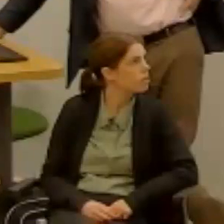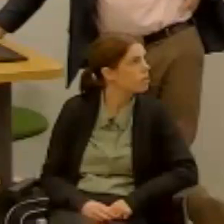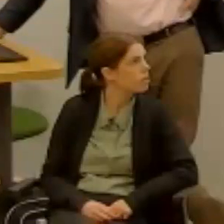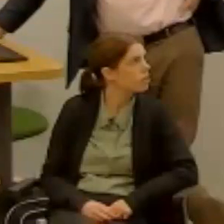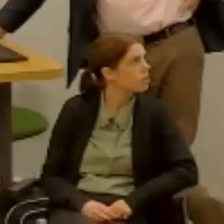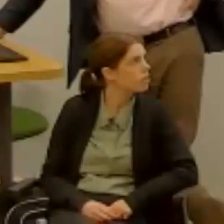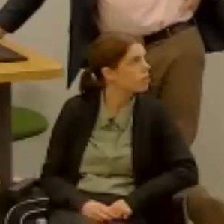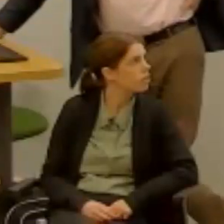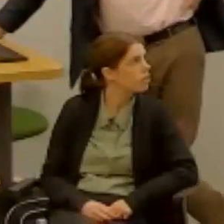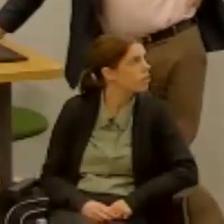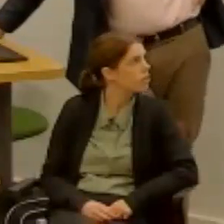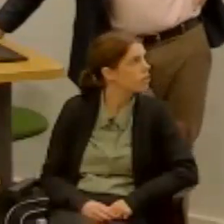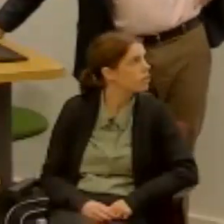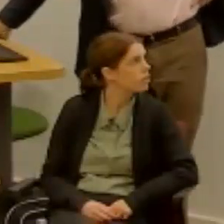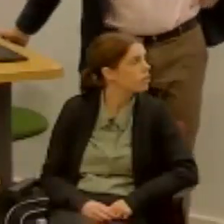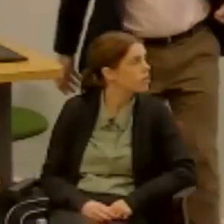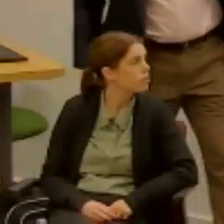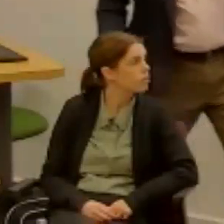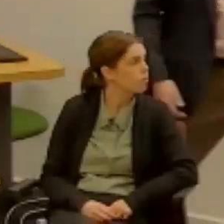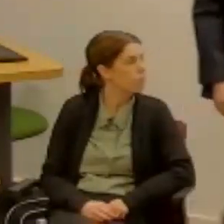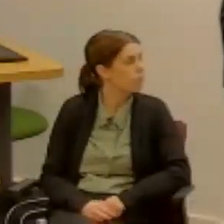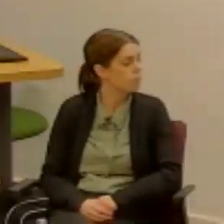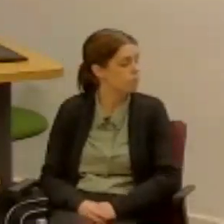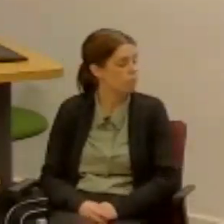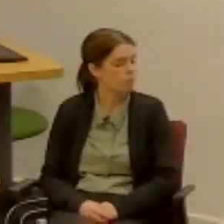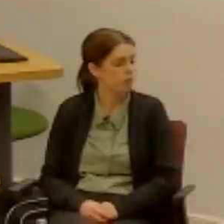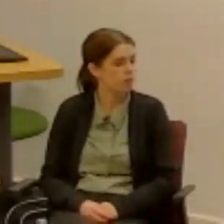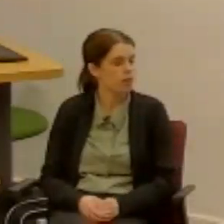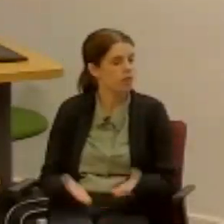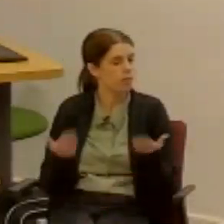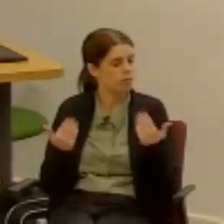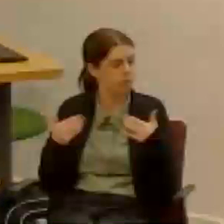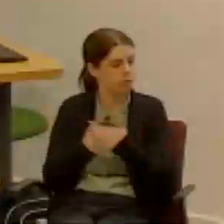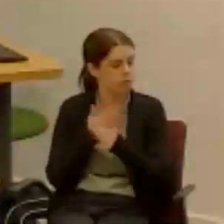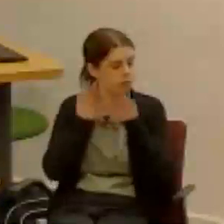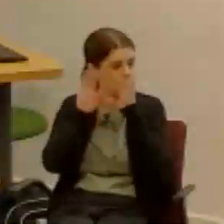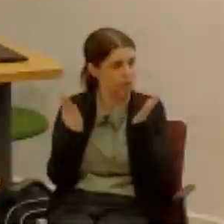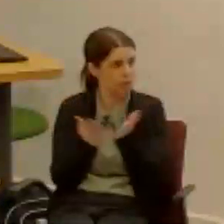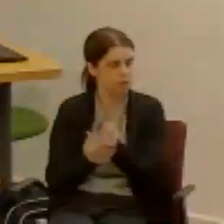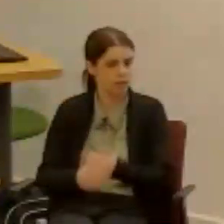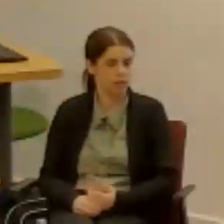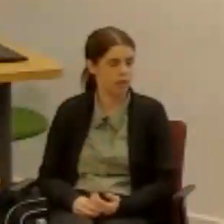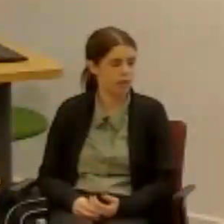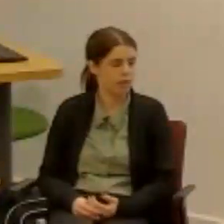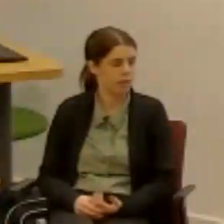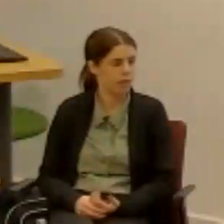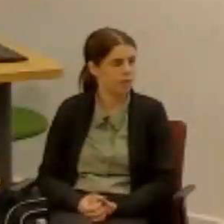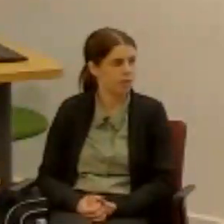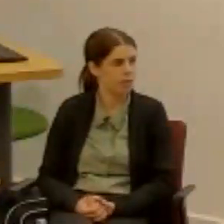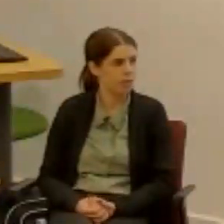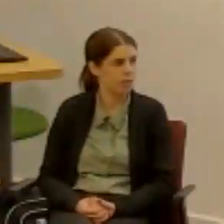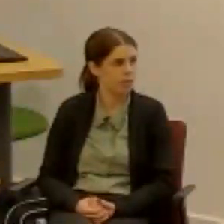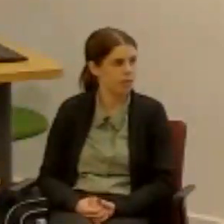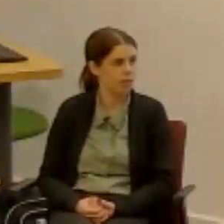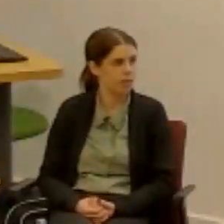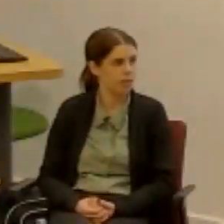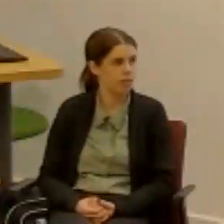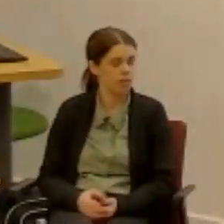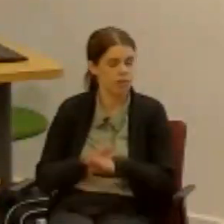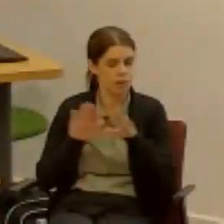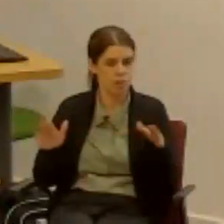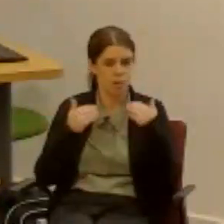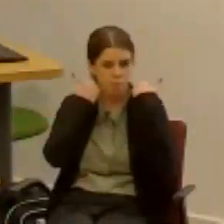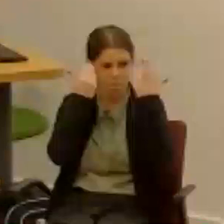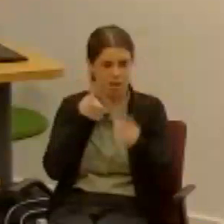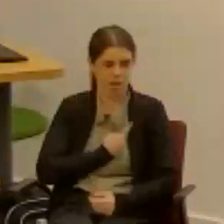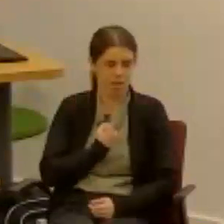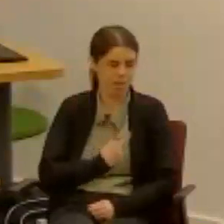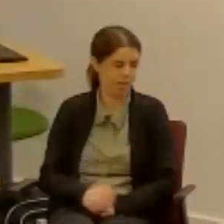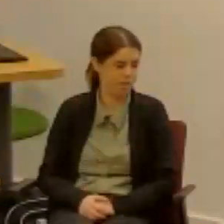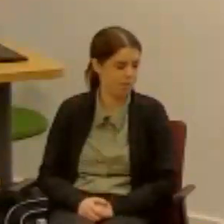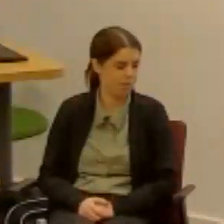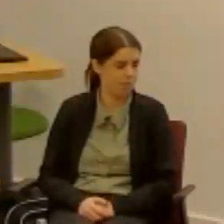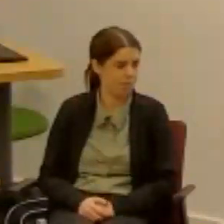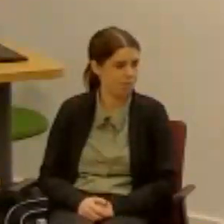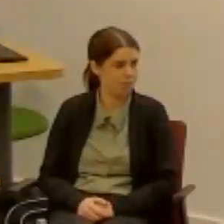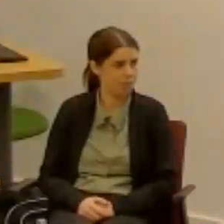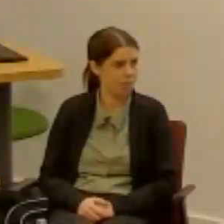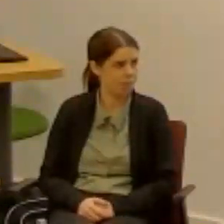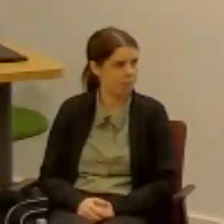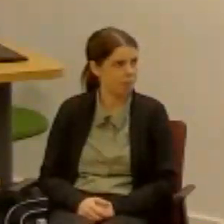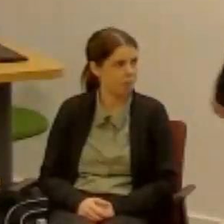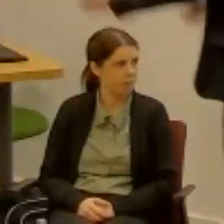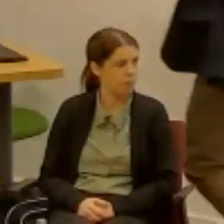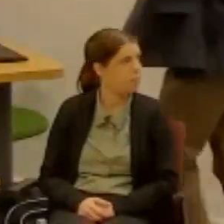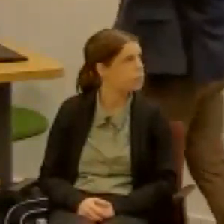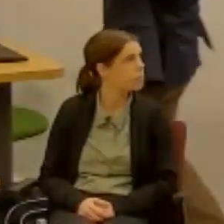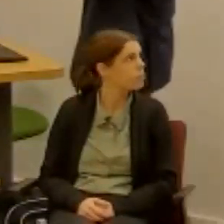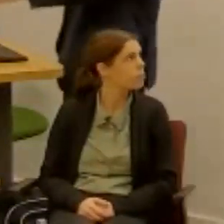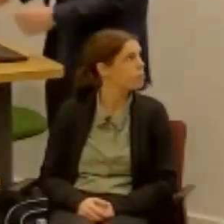Basically, again come on Modern football Surely, I ask myself it's a very good football.